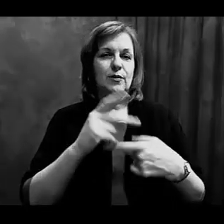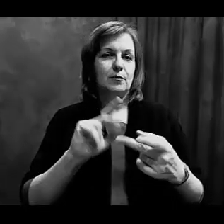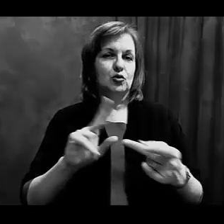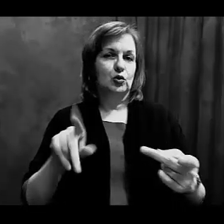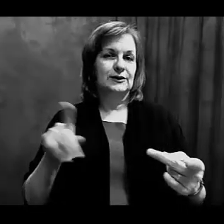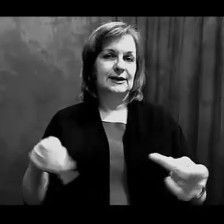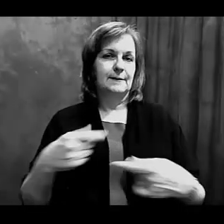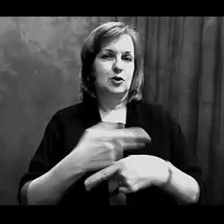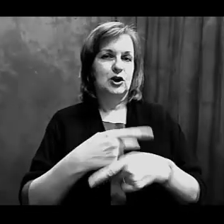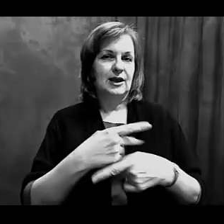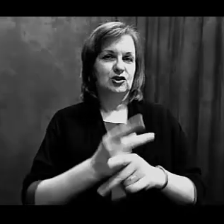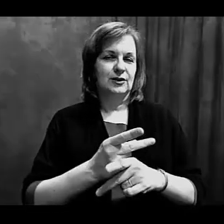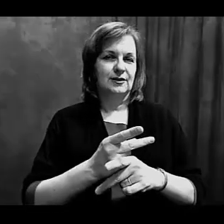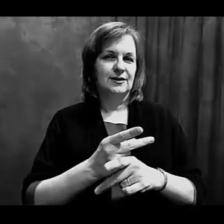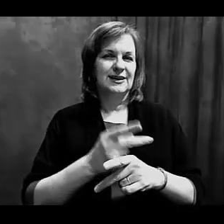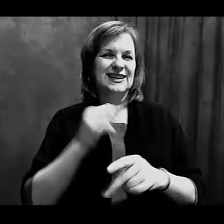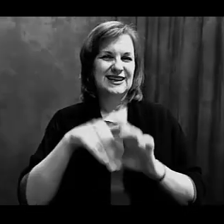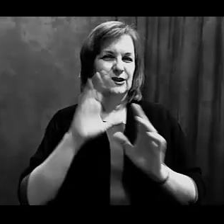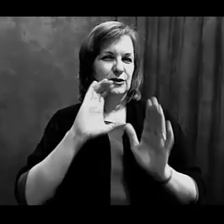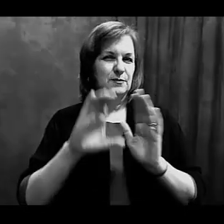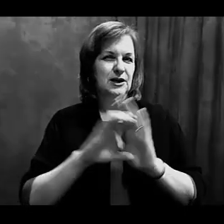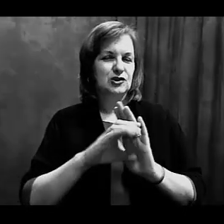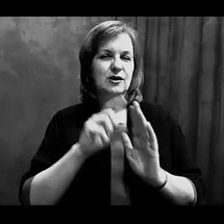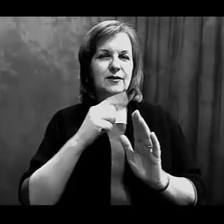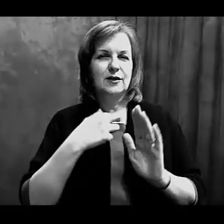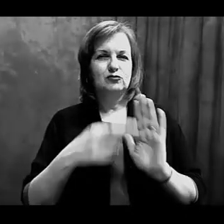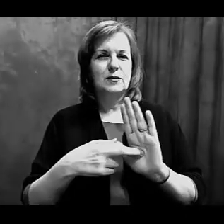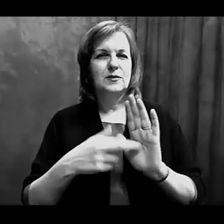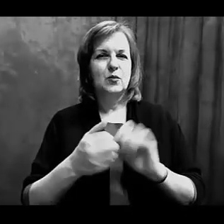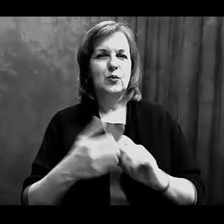and they are the little yellow / orange dots here